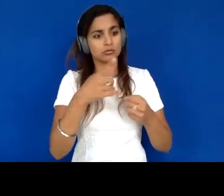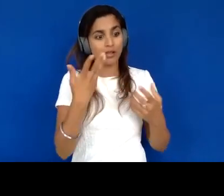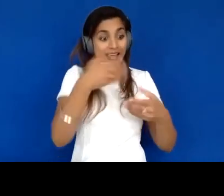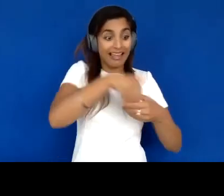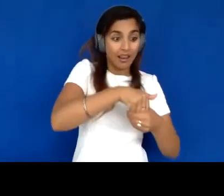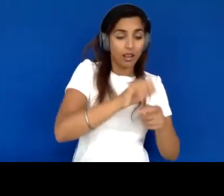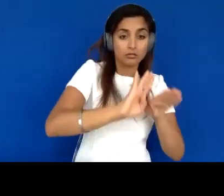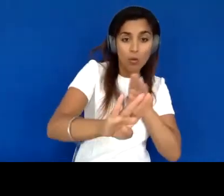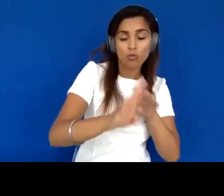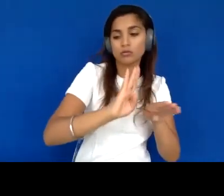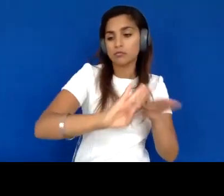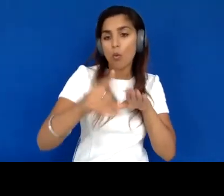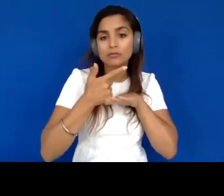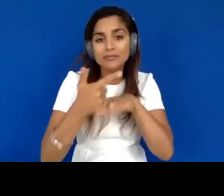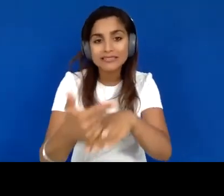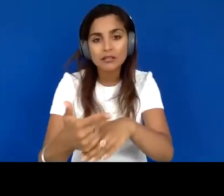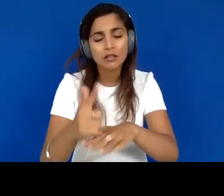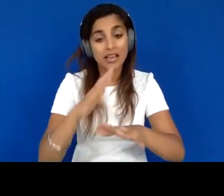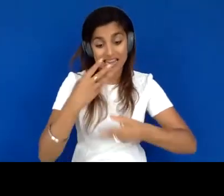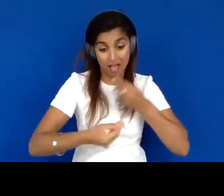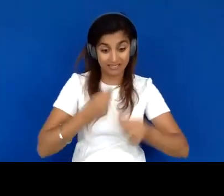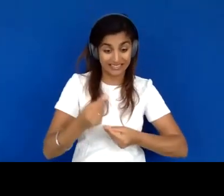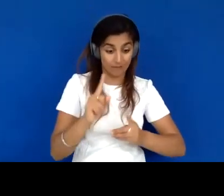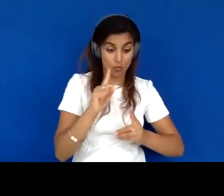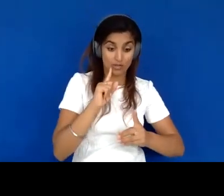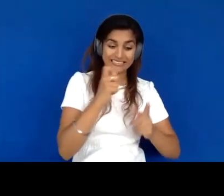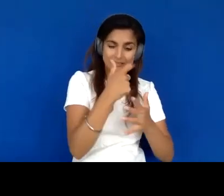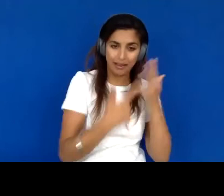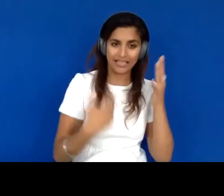representation and in particular gender disability is very unlikely to ever